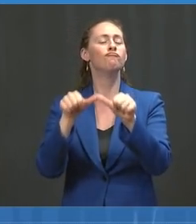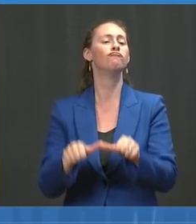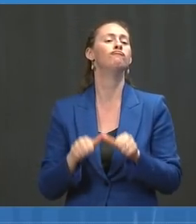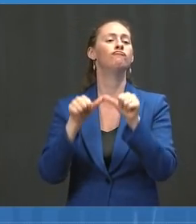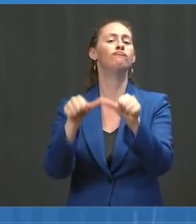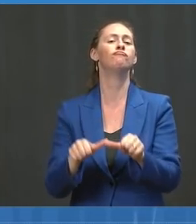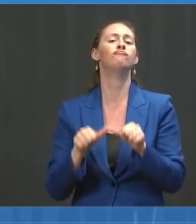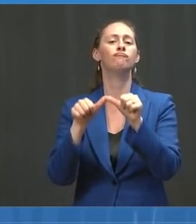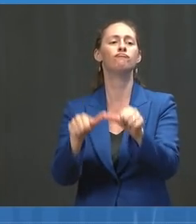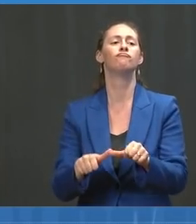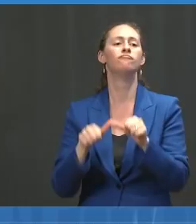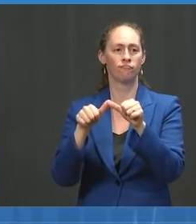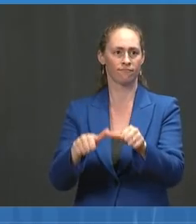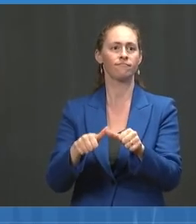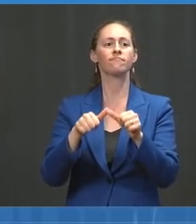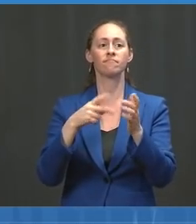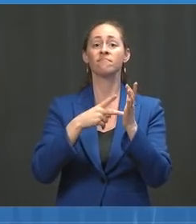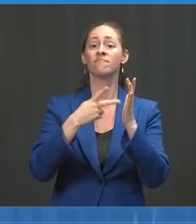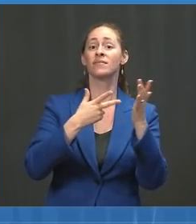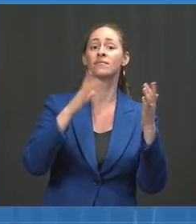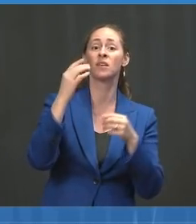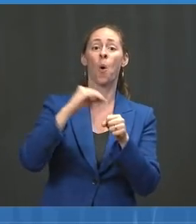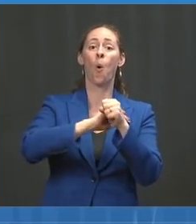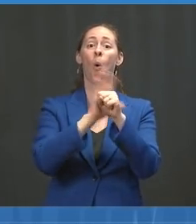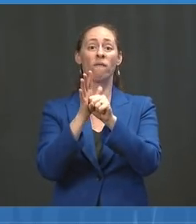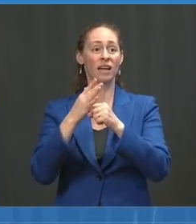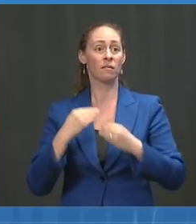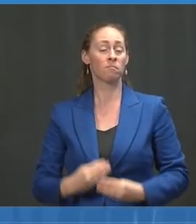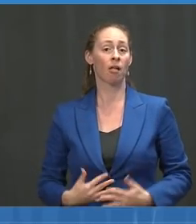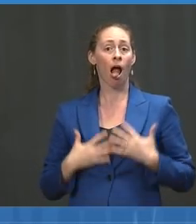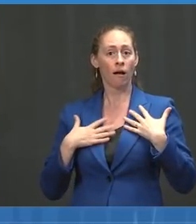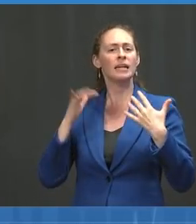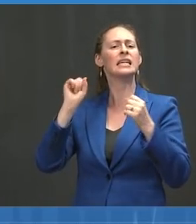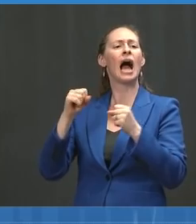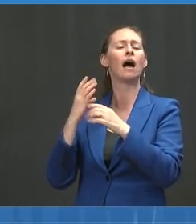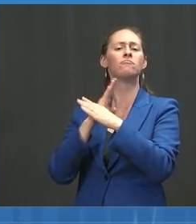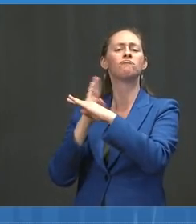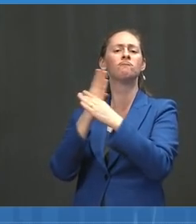that can have a major effect in prevention and treatment. Next slide.